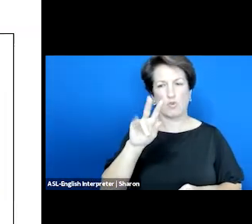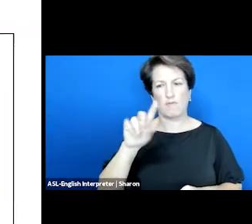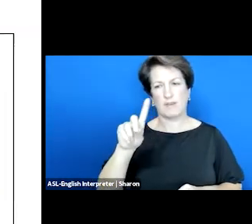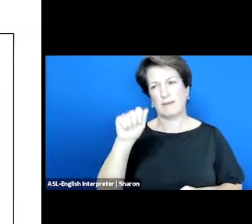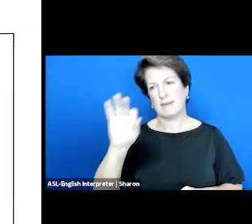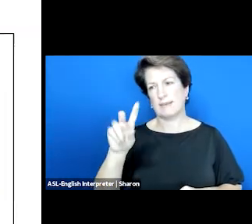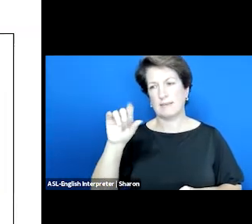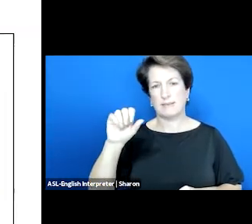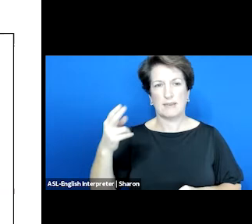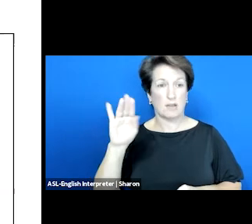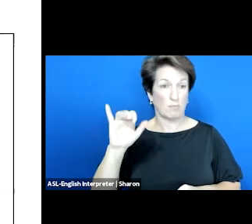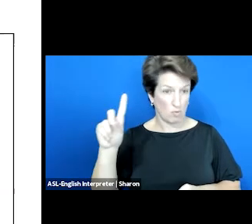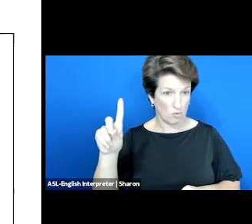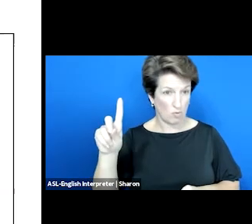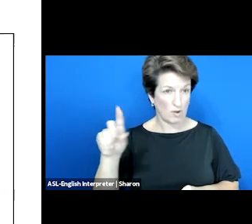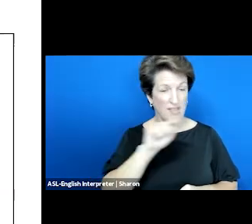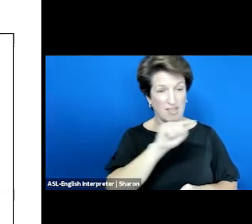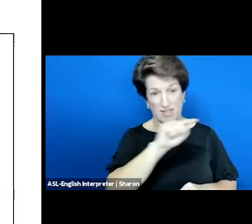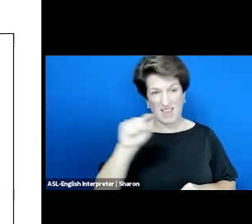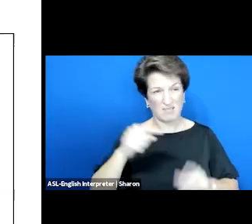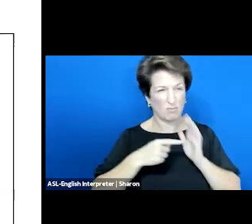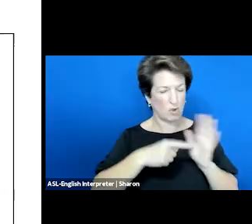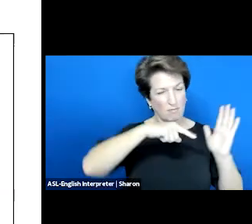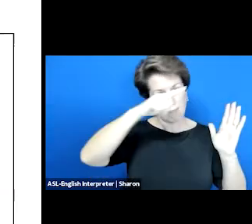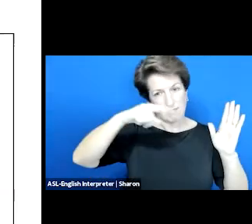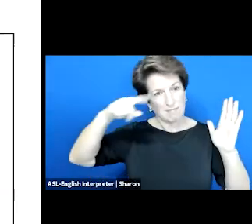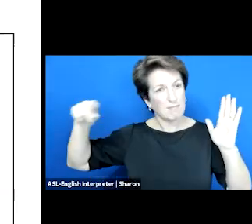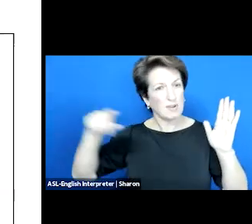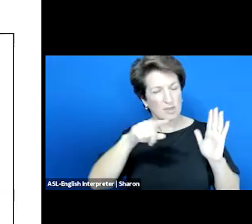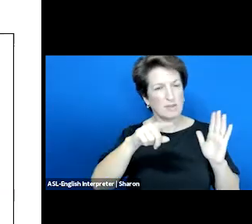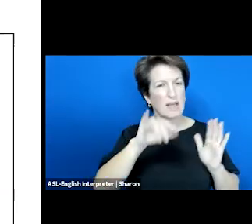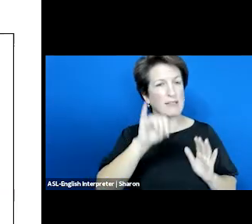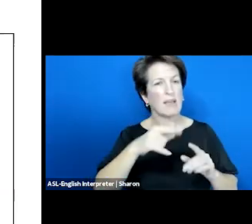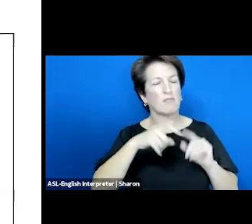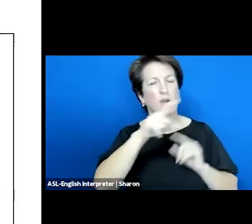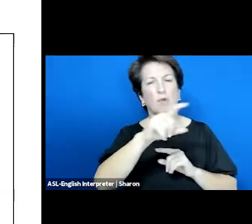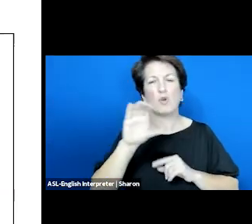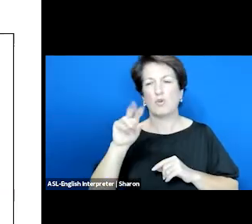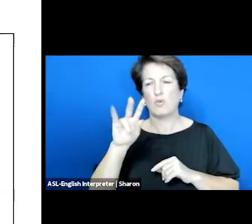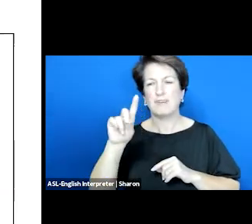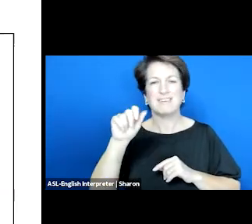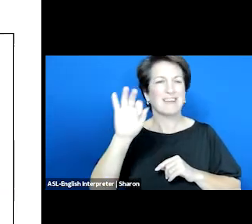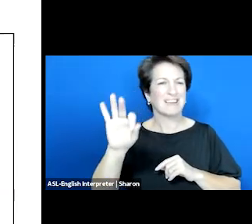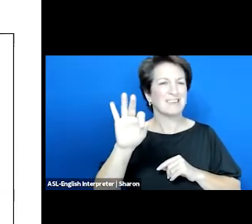backdated individuals are 10 times more likely to catch COVID 19, about 36 times more likely to be in hospital when they become infected